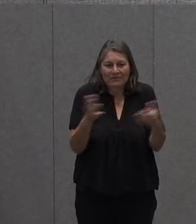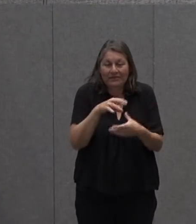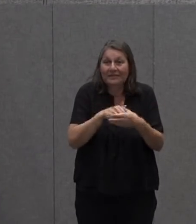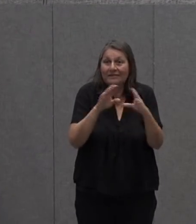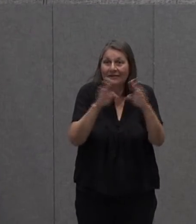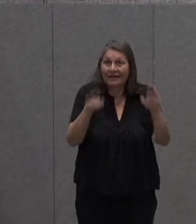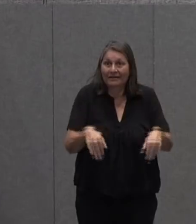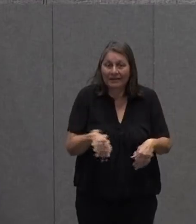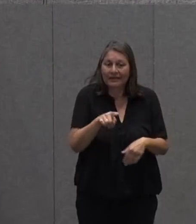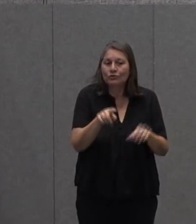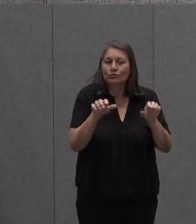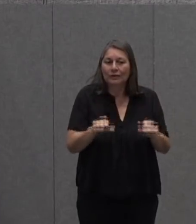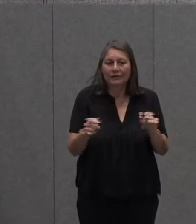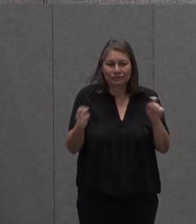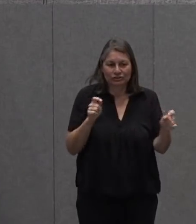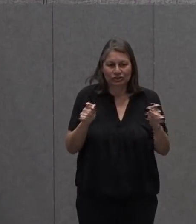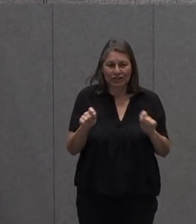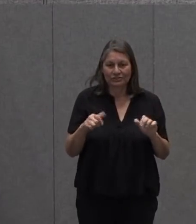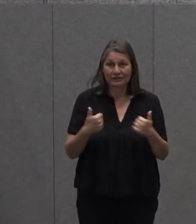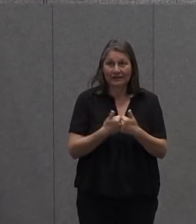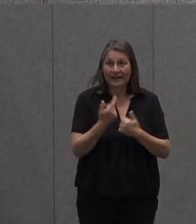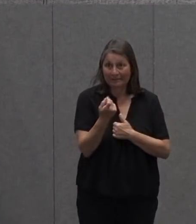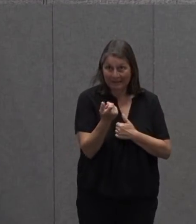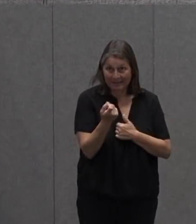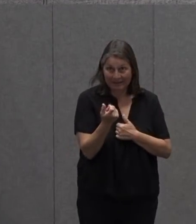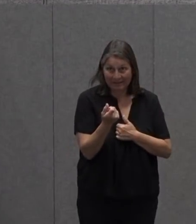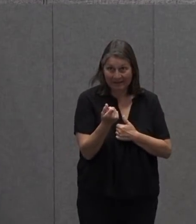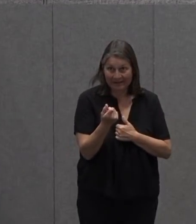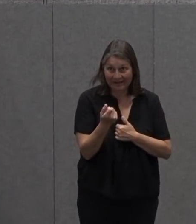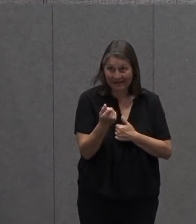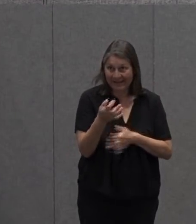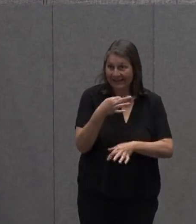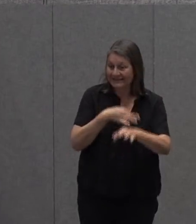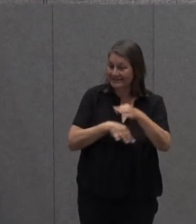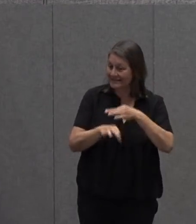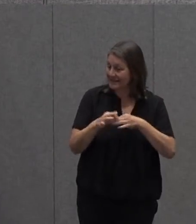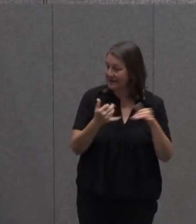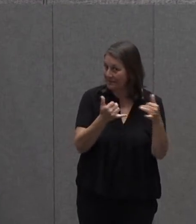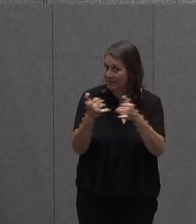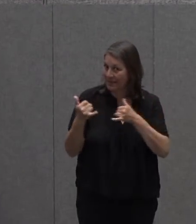this game a little bit. Instead of playing vocabulary checkers,